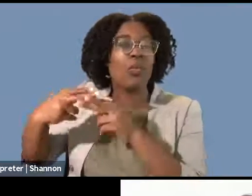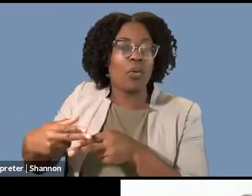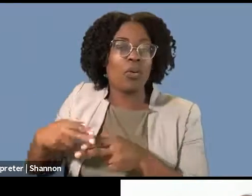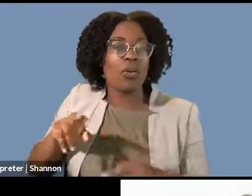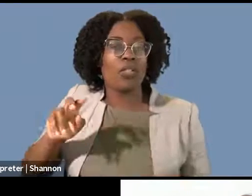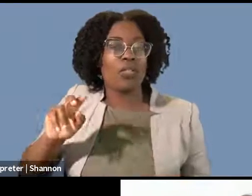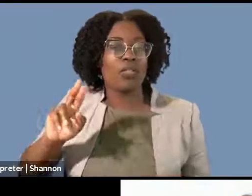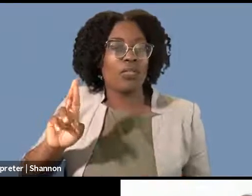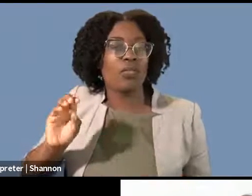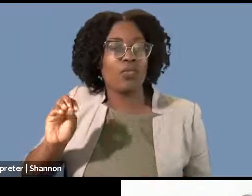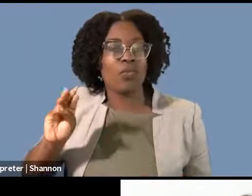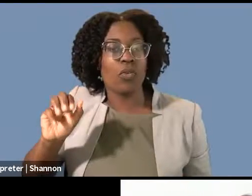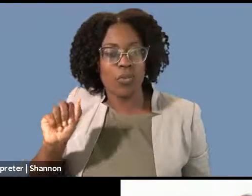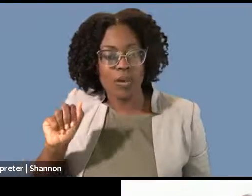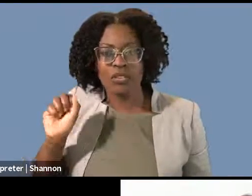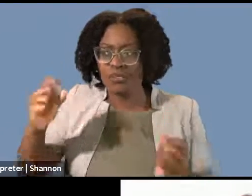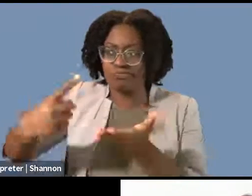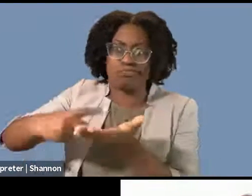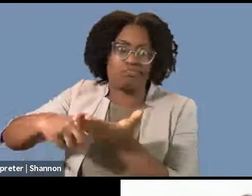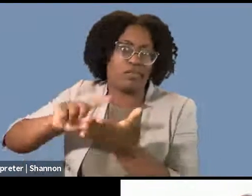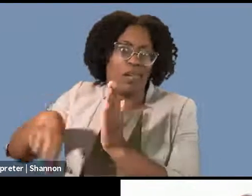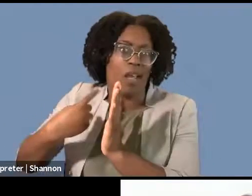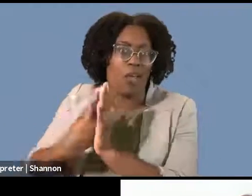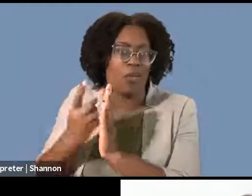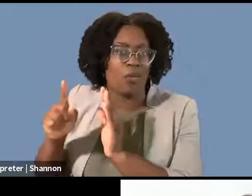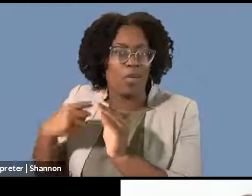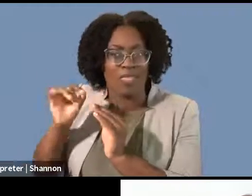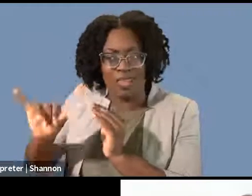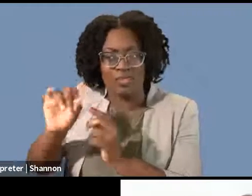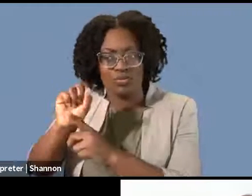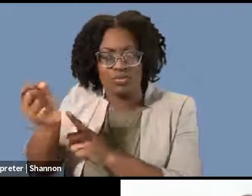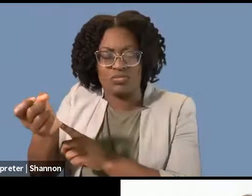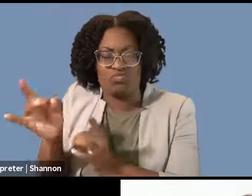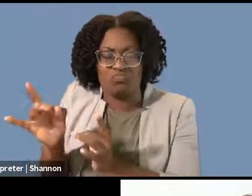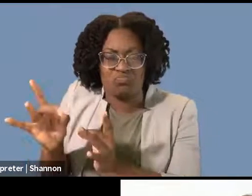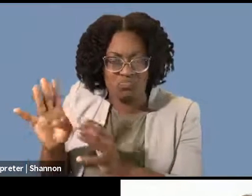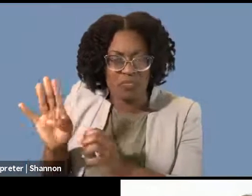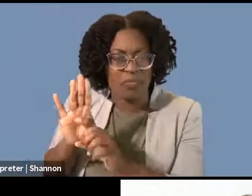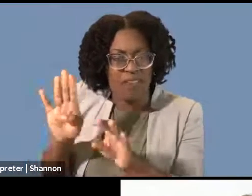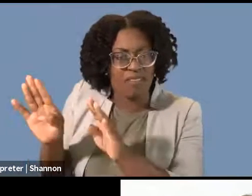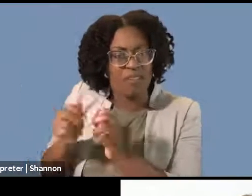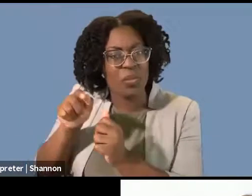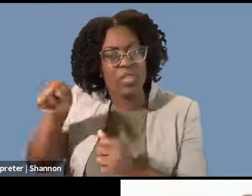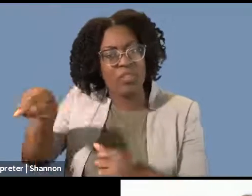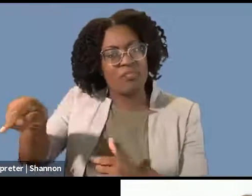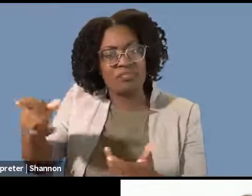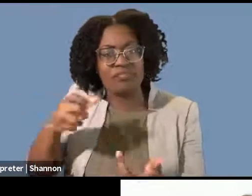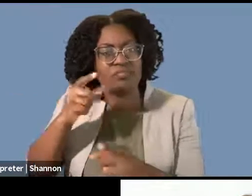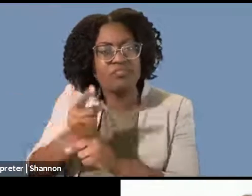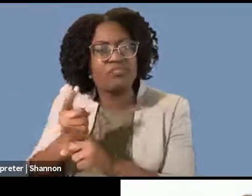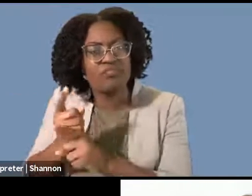pushing to develop a more transatlantic dialogue about this because it is critical to understand